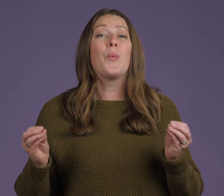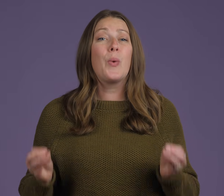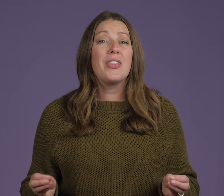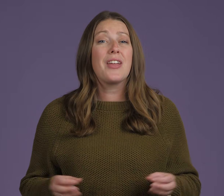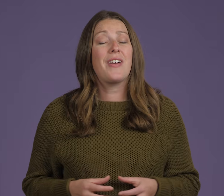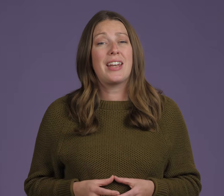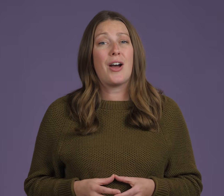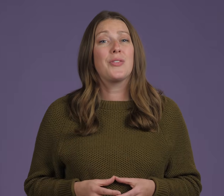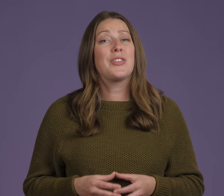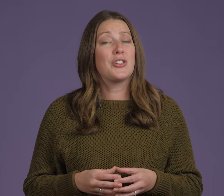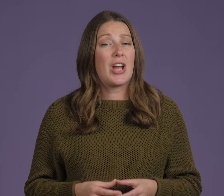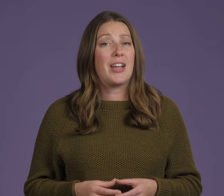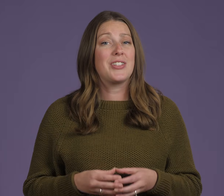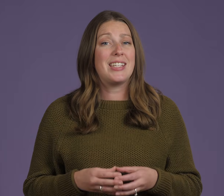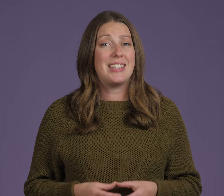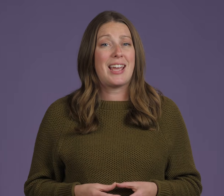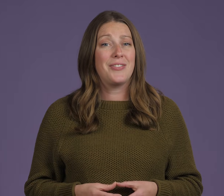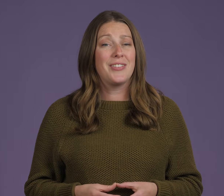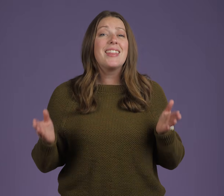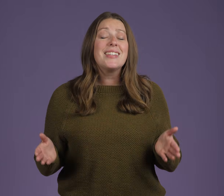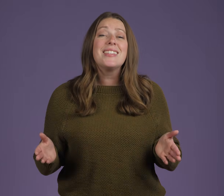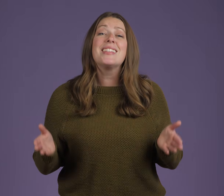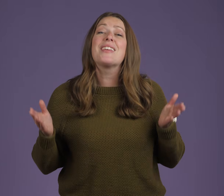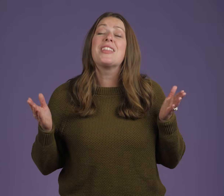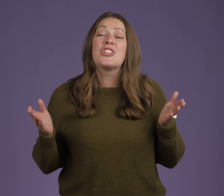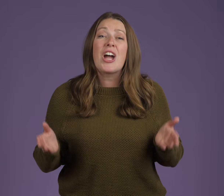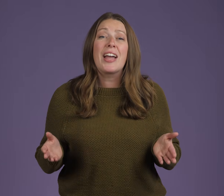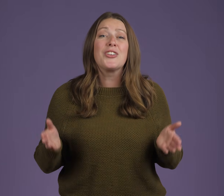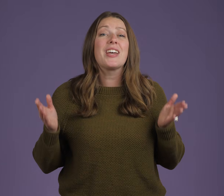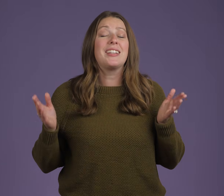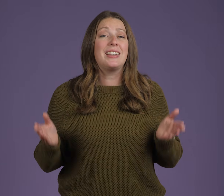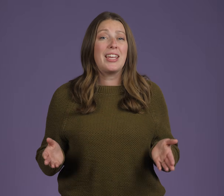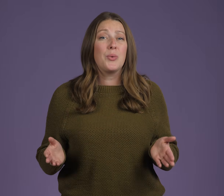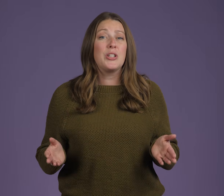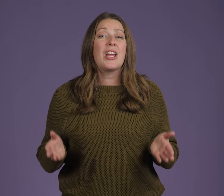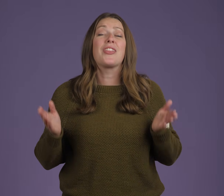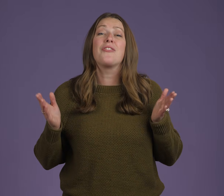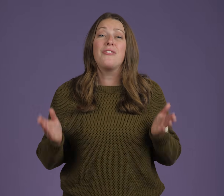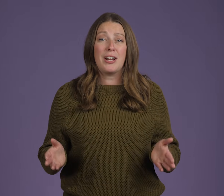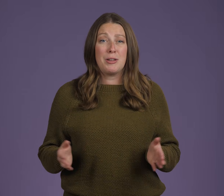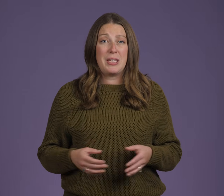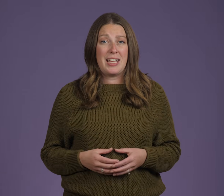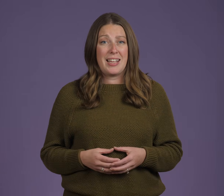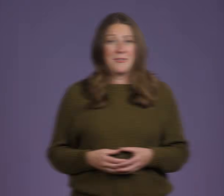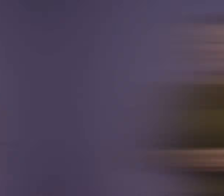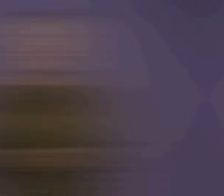when they find out that their child is deaf. This is giving the child a language at the very beginning.